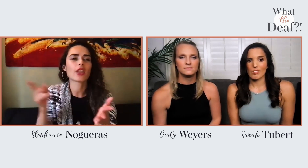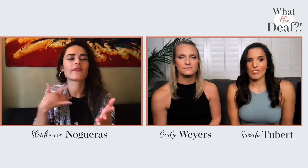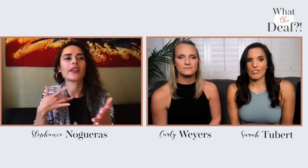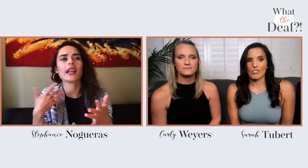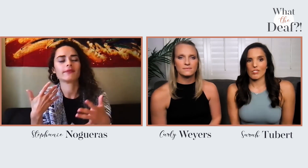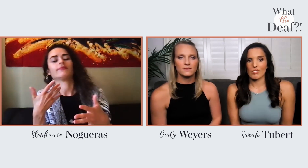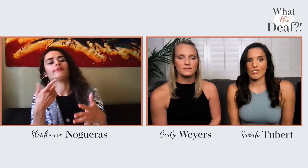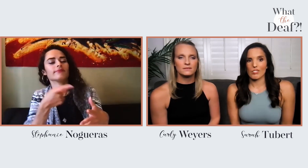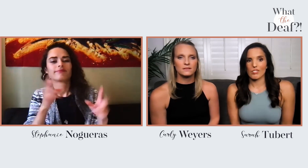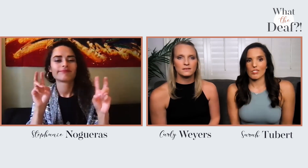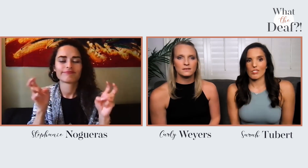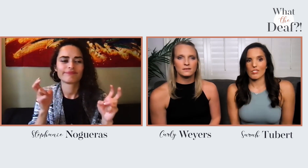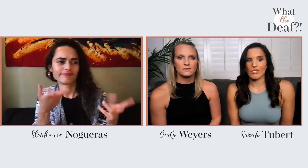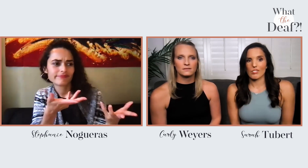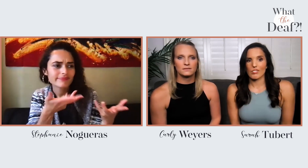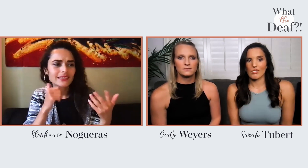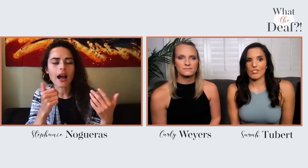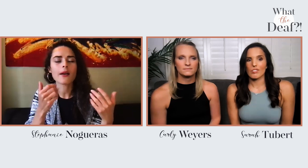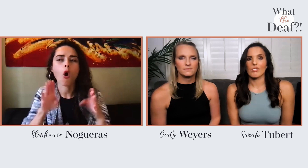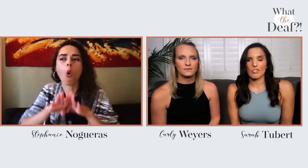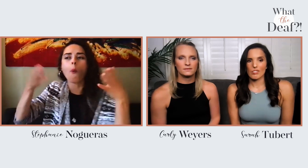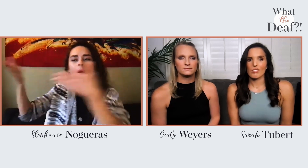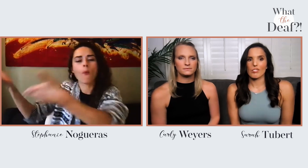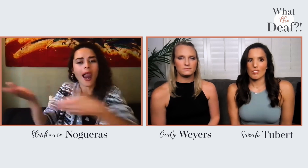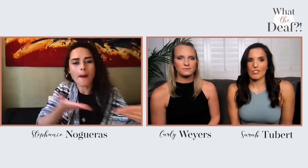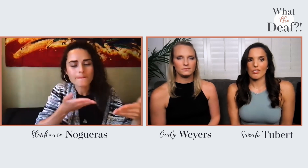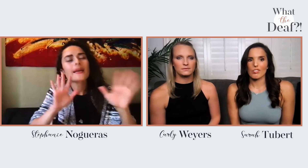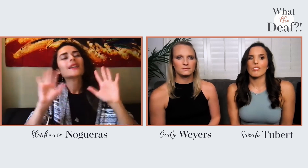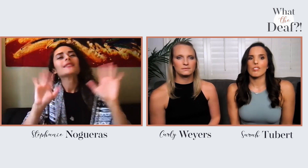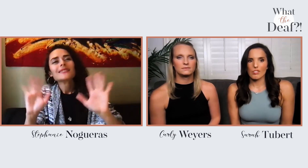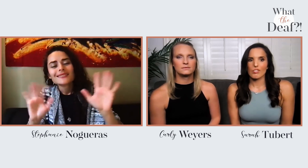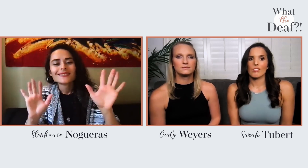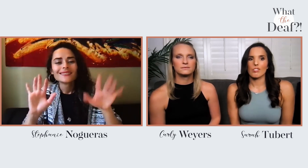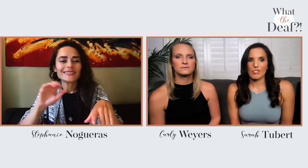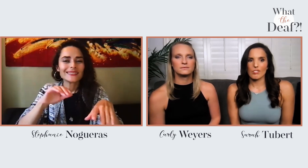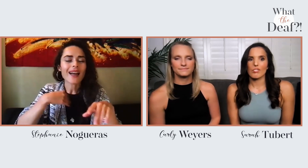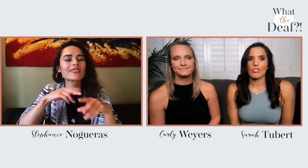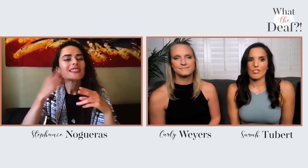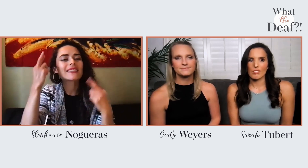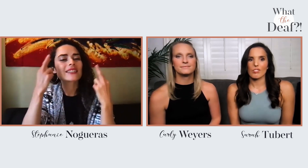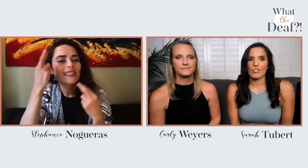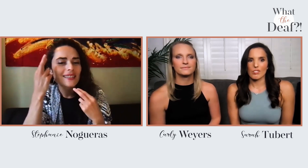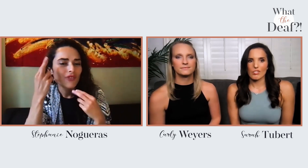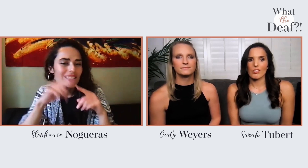that they feel as though that the Deaf community isn't as willing and open and welcoming when they make a mistake, right?